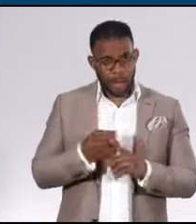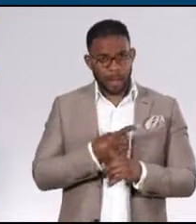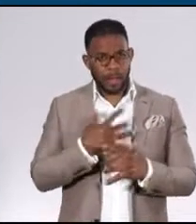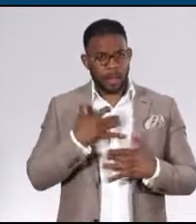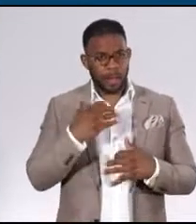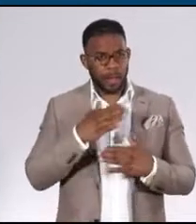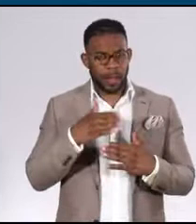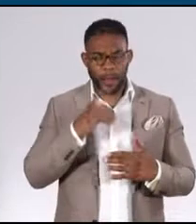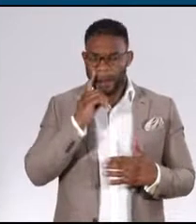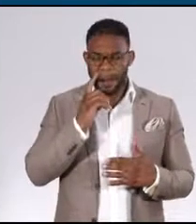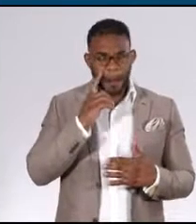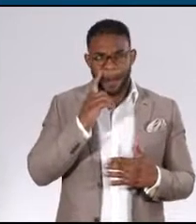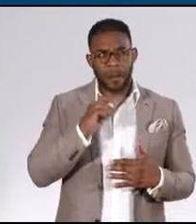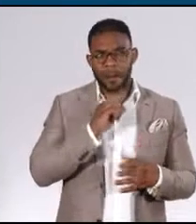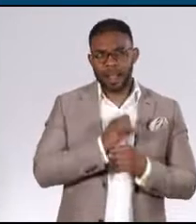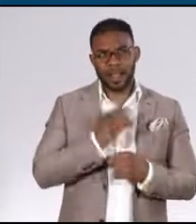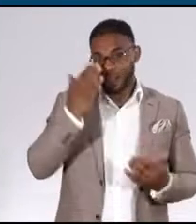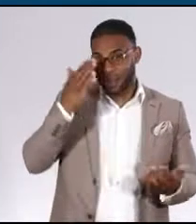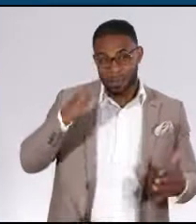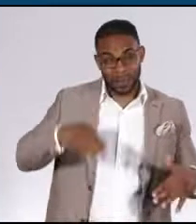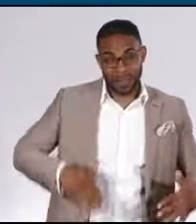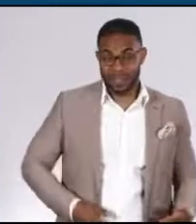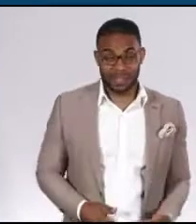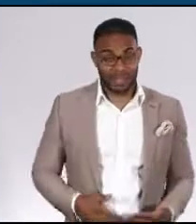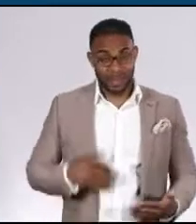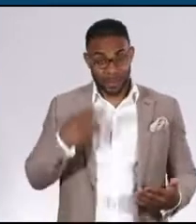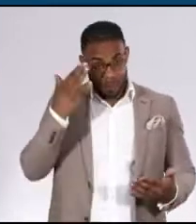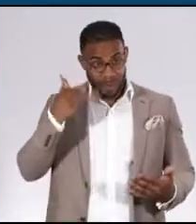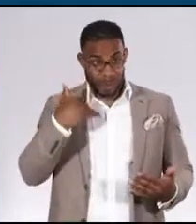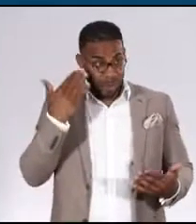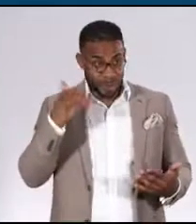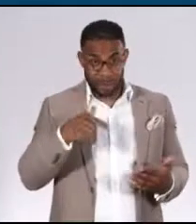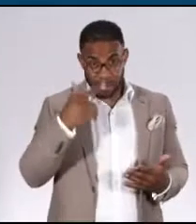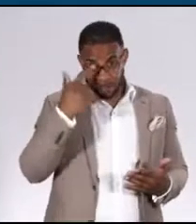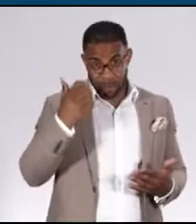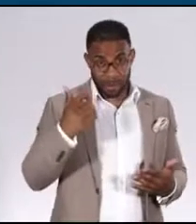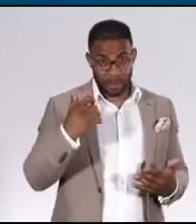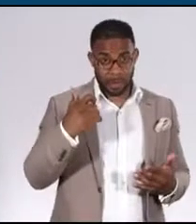we We actually don't know yet. um The reason why we don't know this is from observational studies.